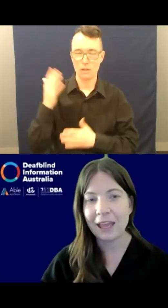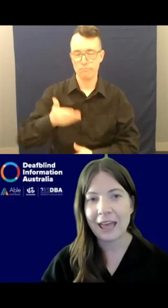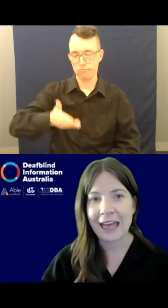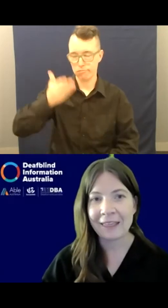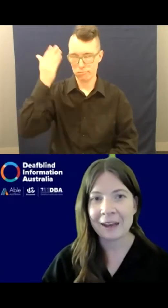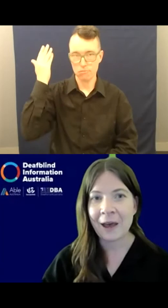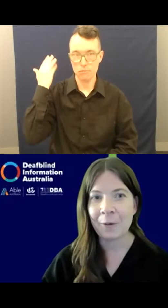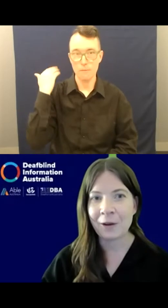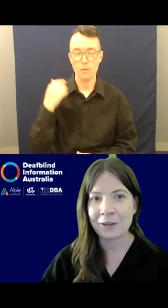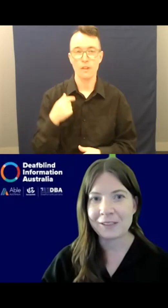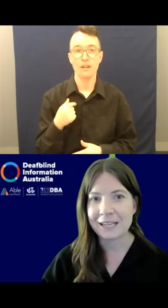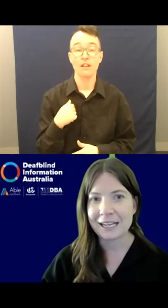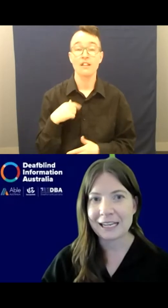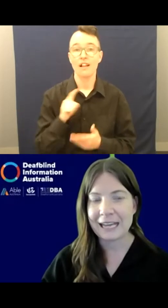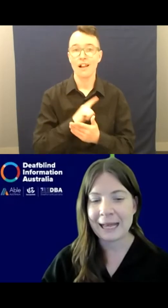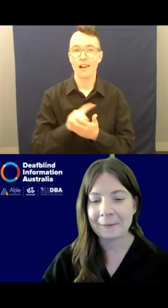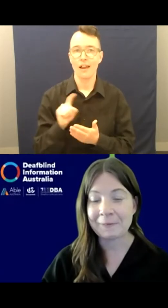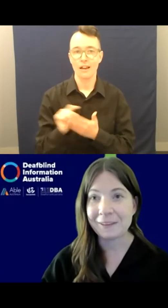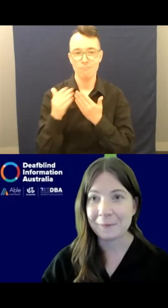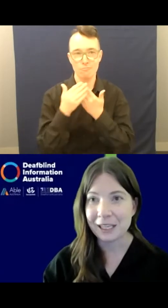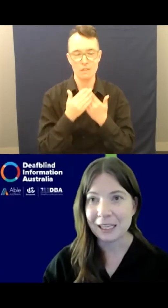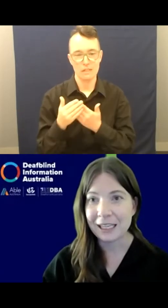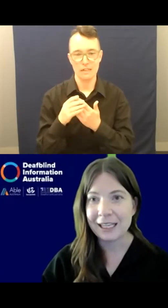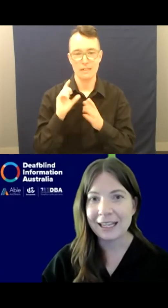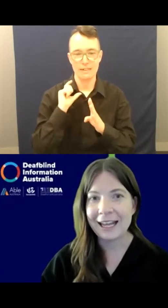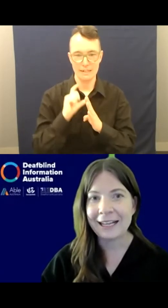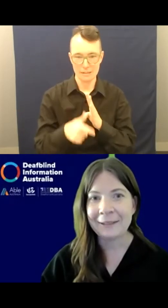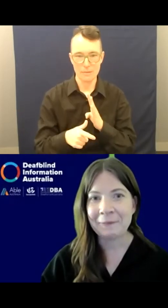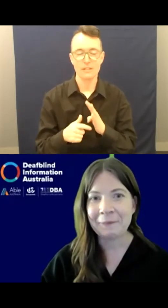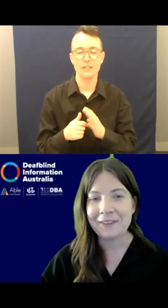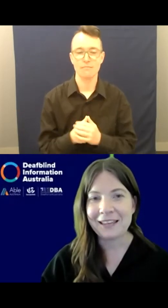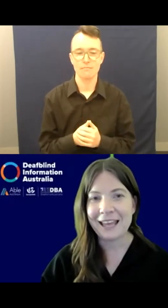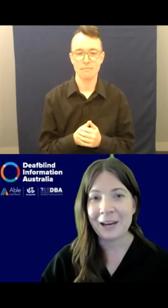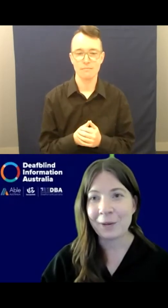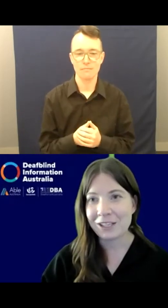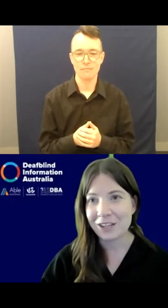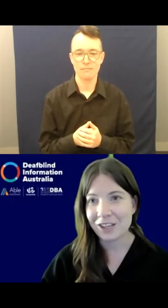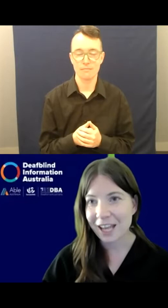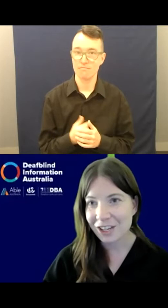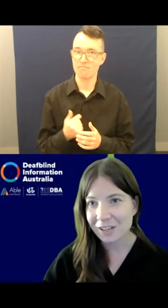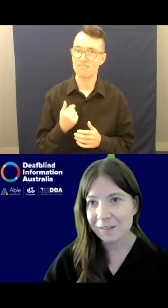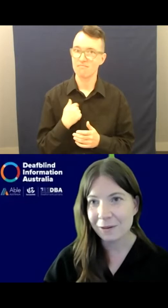and then went on to study disability. And I went into education, so working